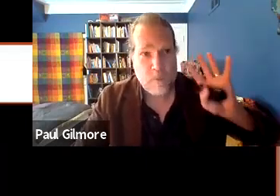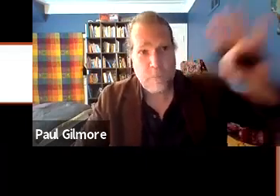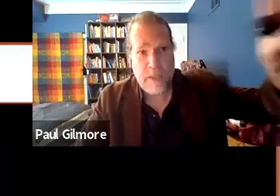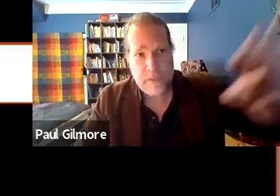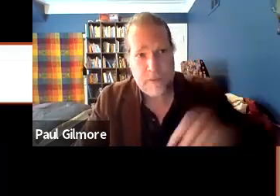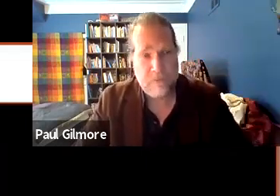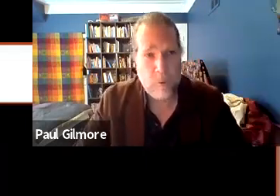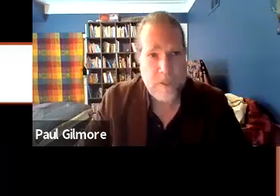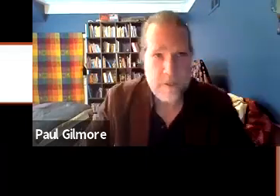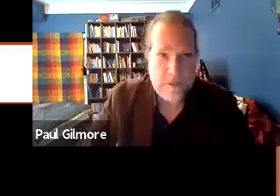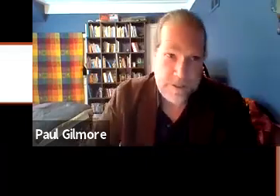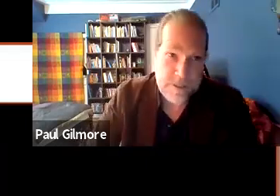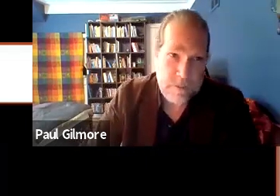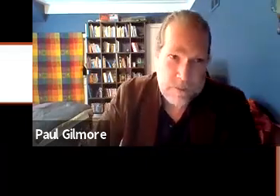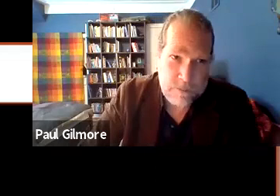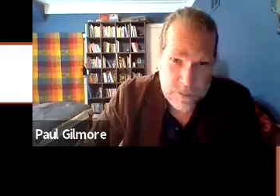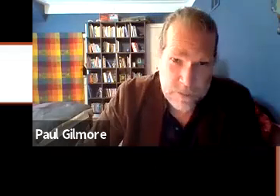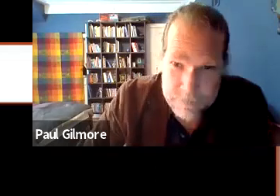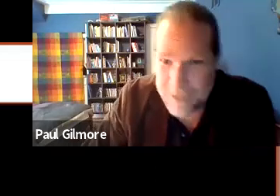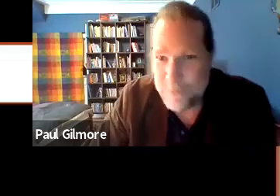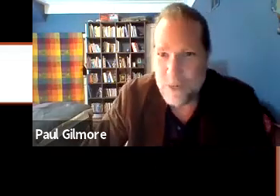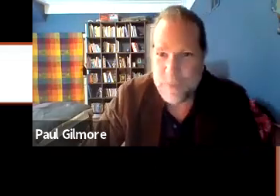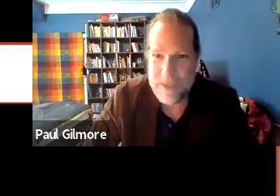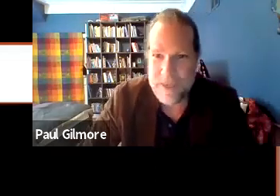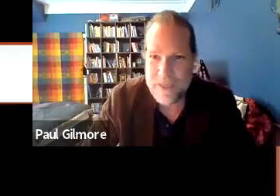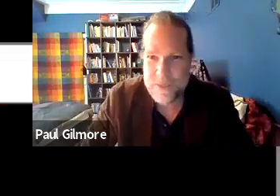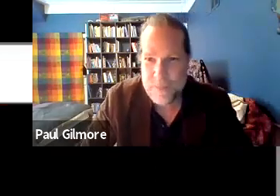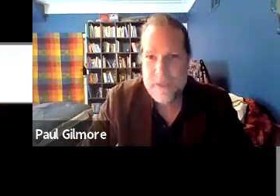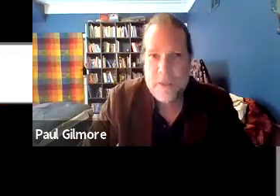jump ahead another 40 years, can you see what we're doing? jumping ahead, jumping ahead.